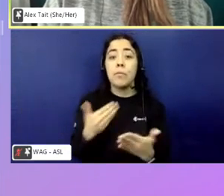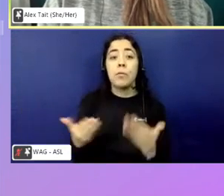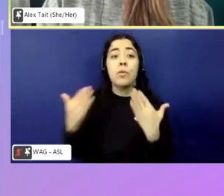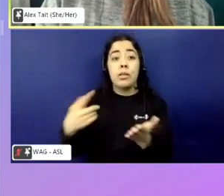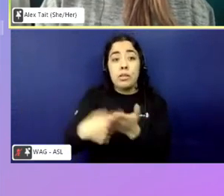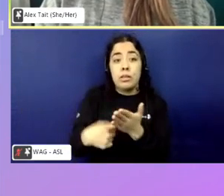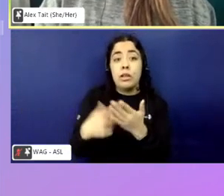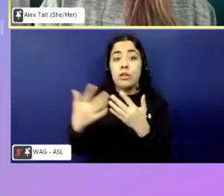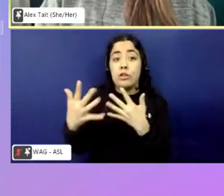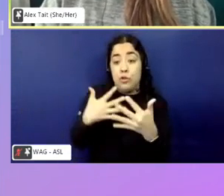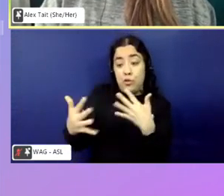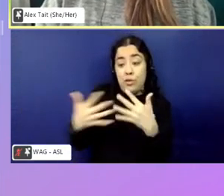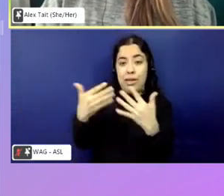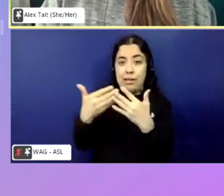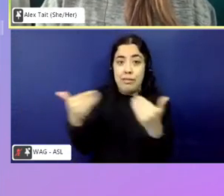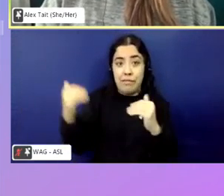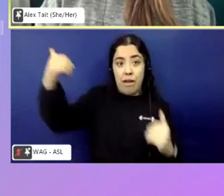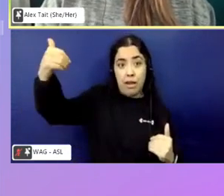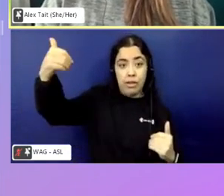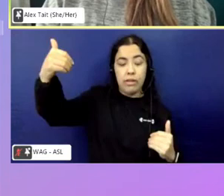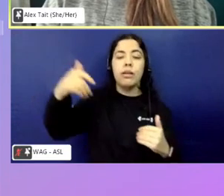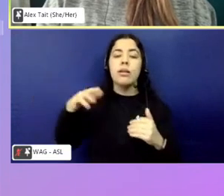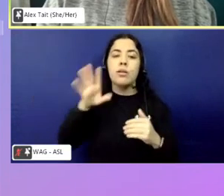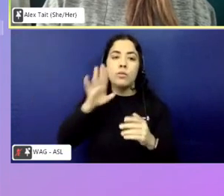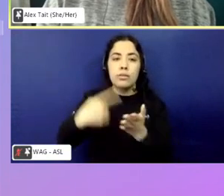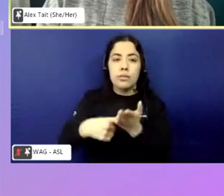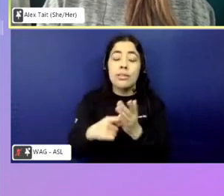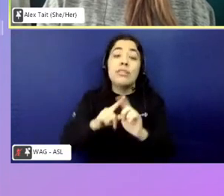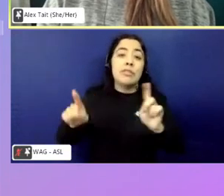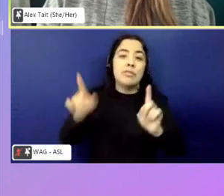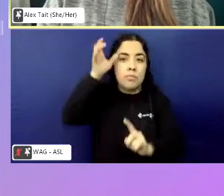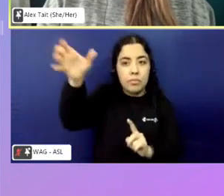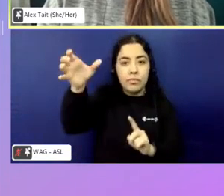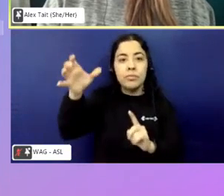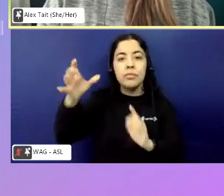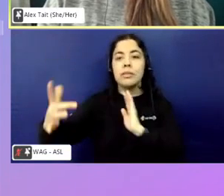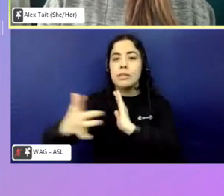about the great divide let's look at a higher level